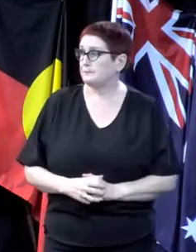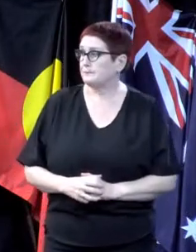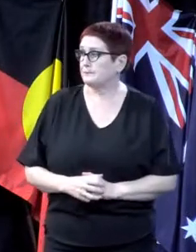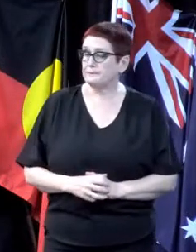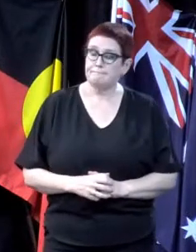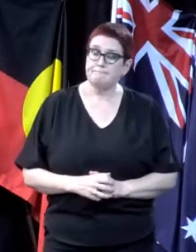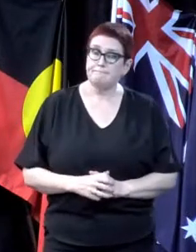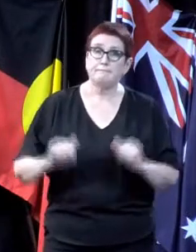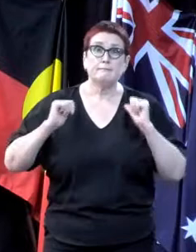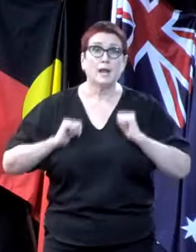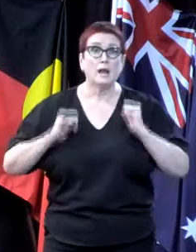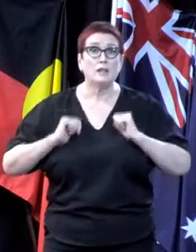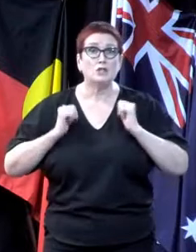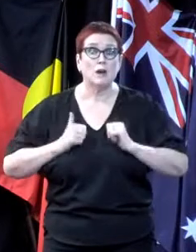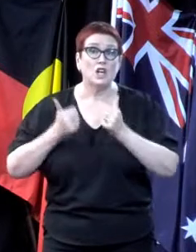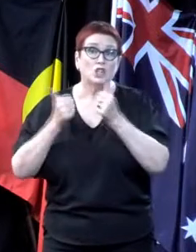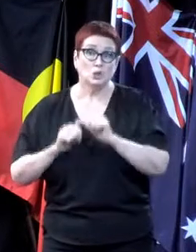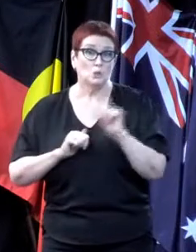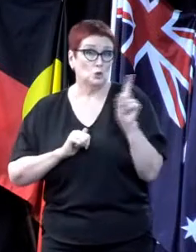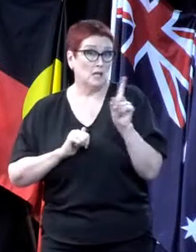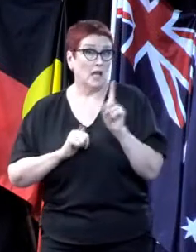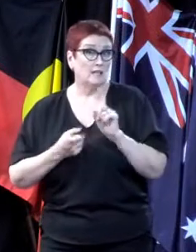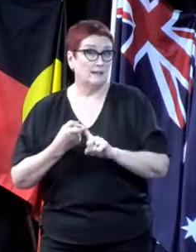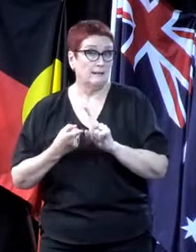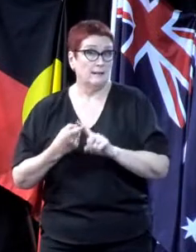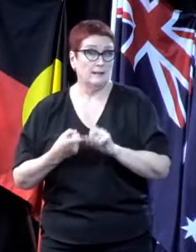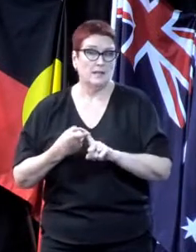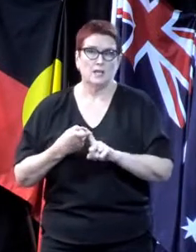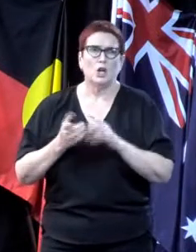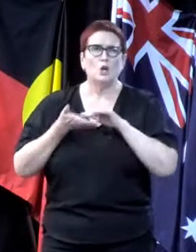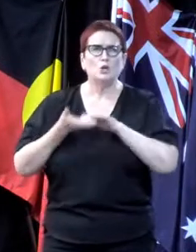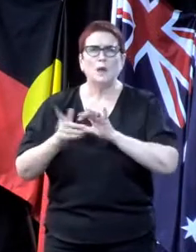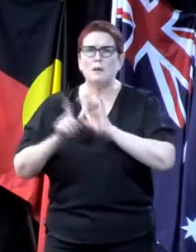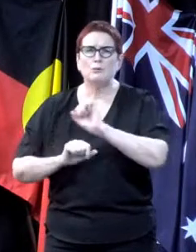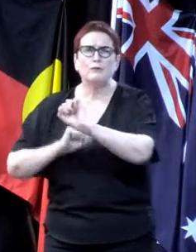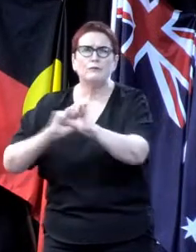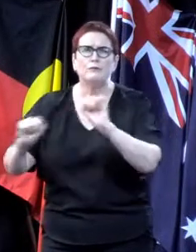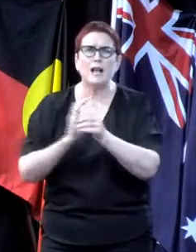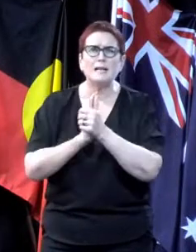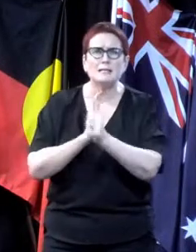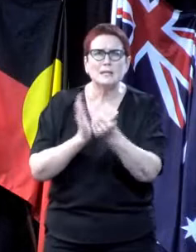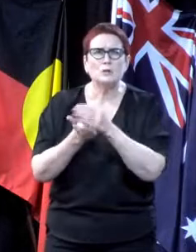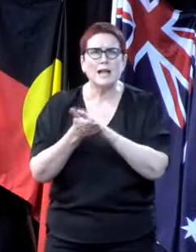This trainee package is used today to develop the capability of teachers to co-teach in inclusive classrooms.